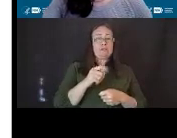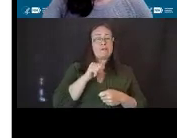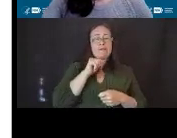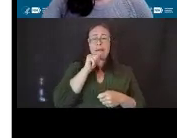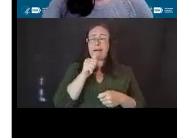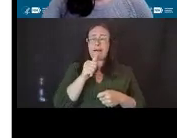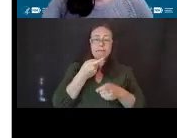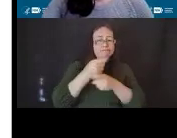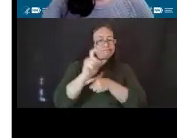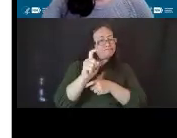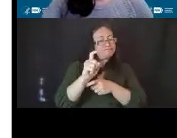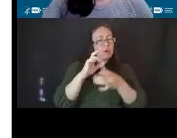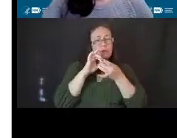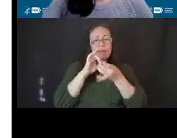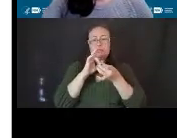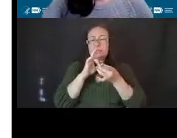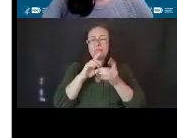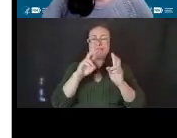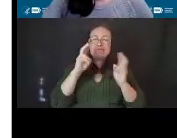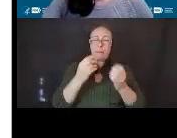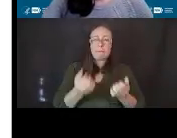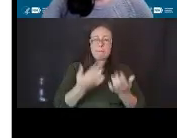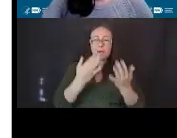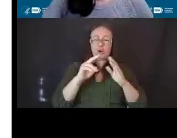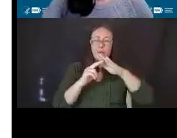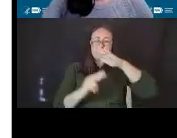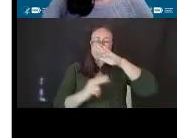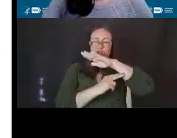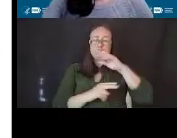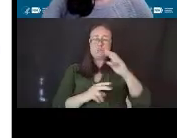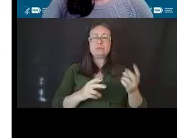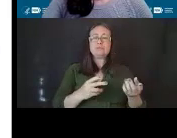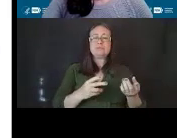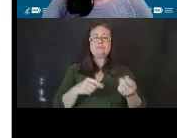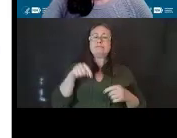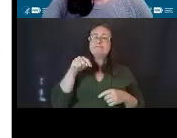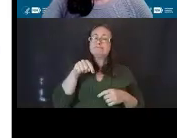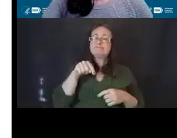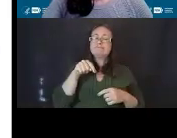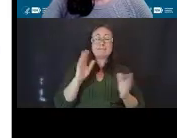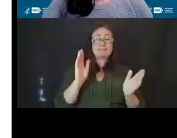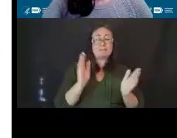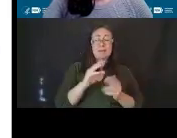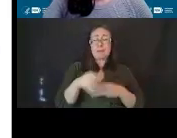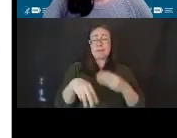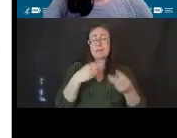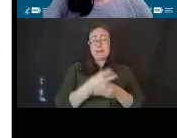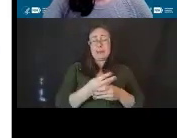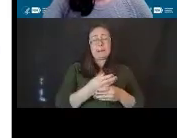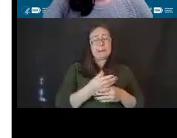RePORTER is a really fantastic database where you can see all of the current